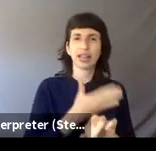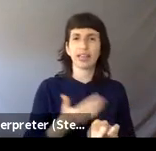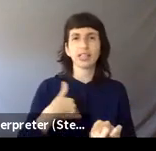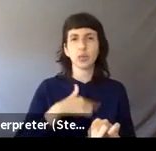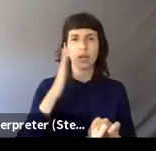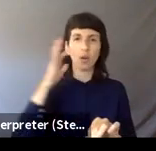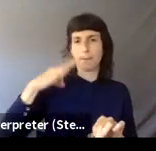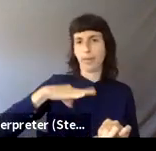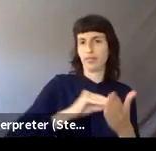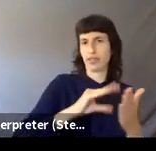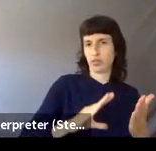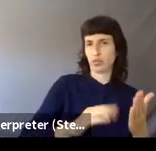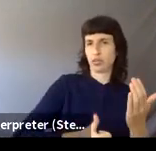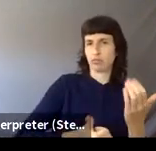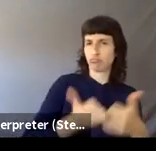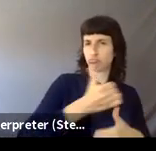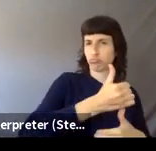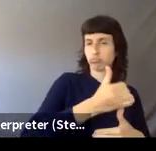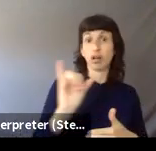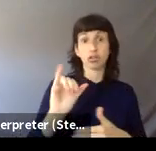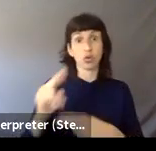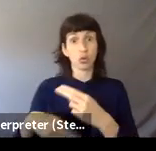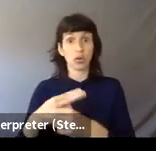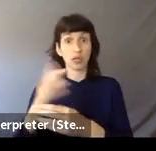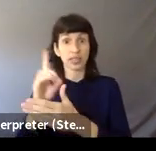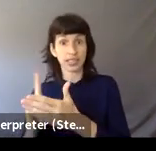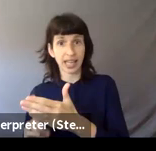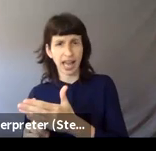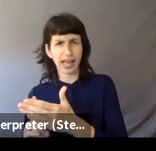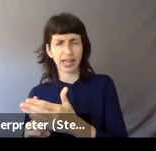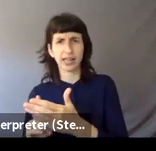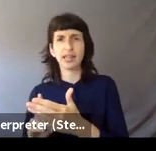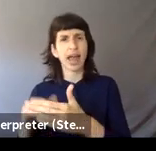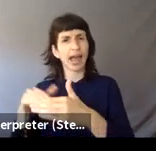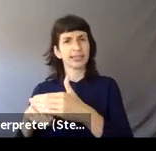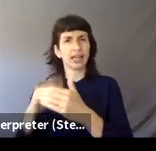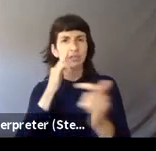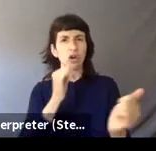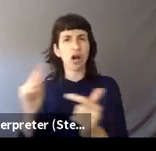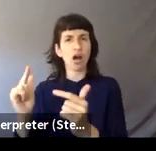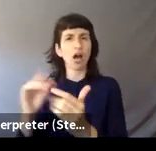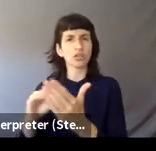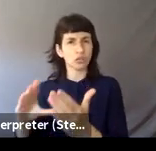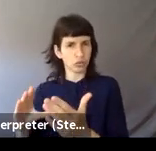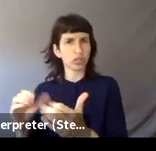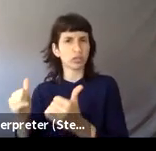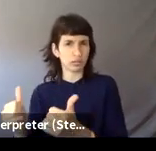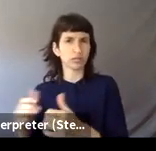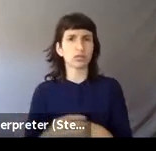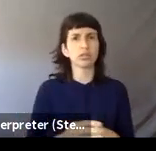This slide should look familiar from the last couple of days. Just as a quick reminder before we jump in, that we want to be thinking of our instructional framework, so those things that we know are good for our students.